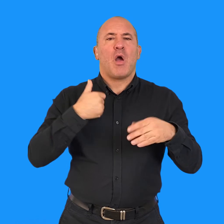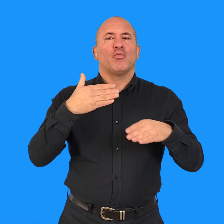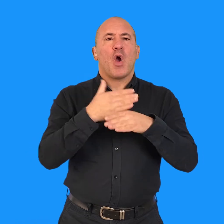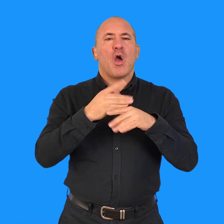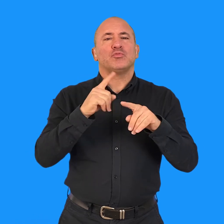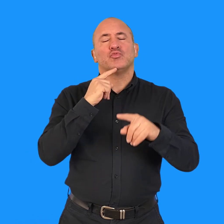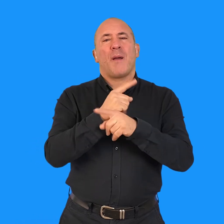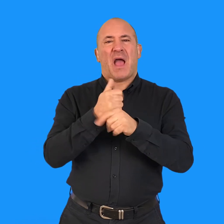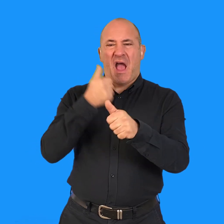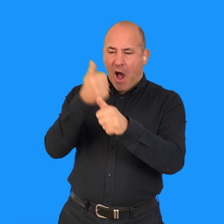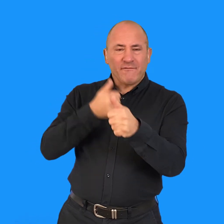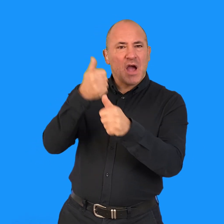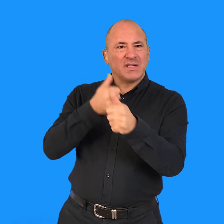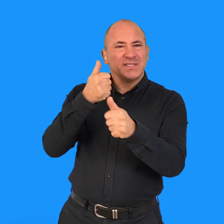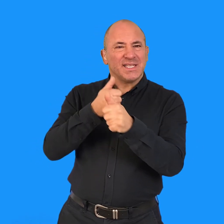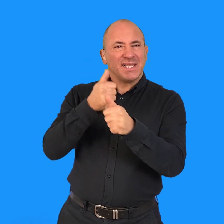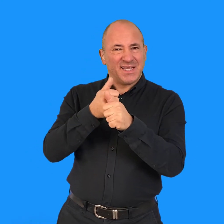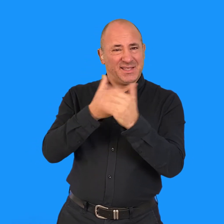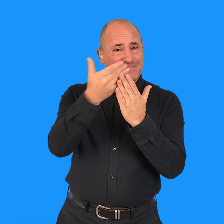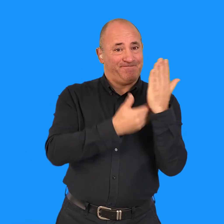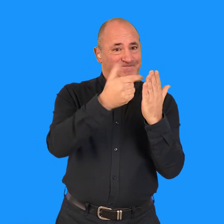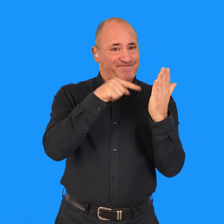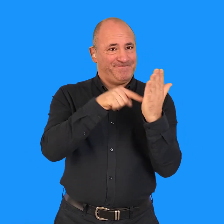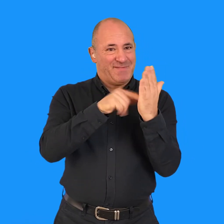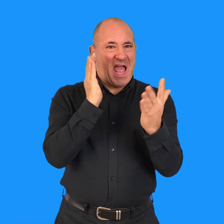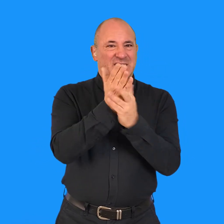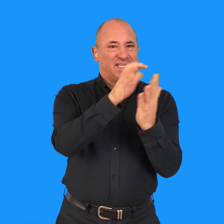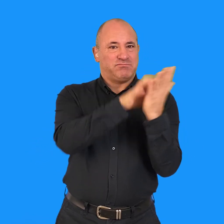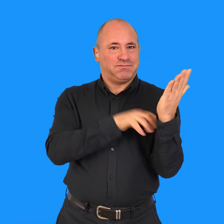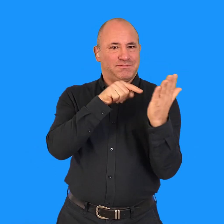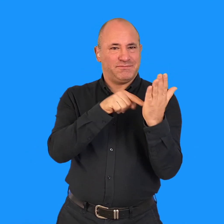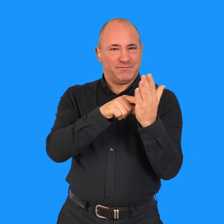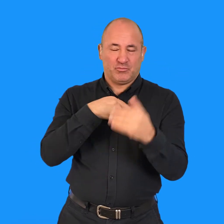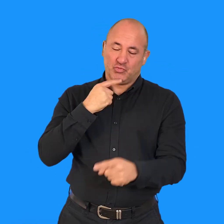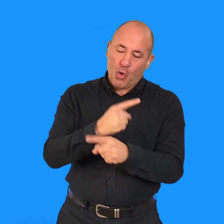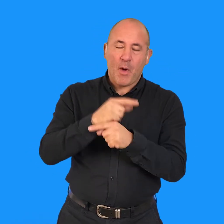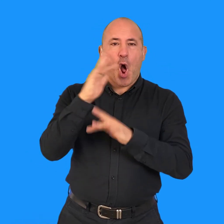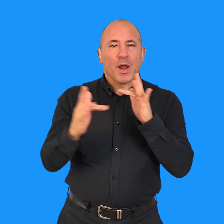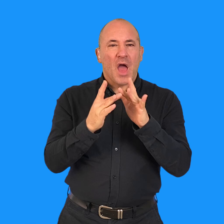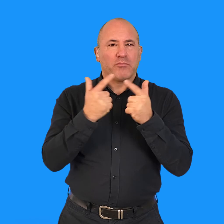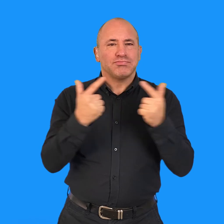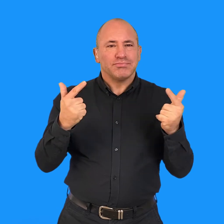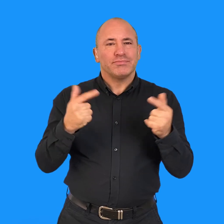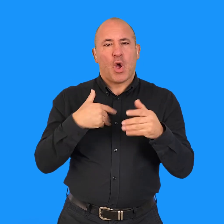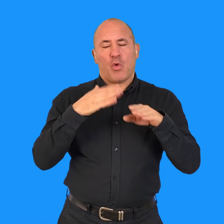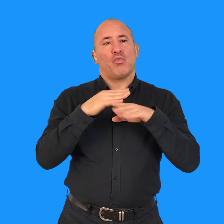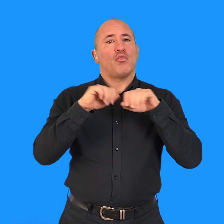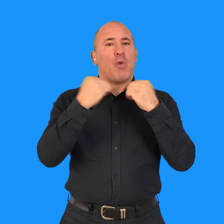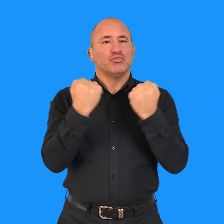and why I've been talking about them a lot online and doing workshops on them, because I see those as really fundamental